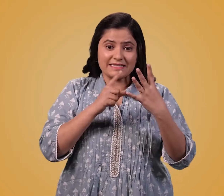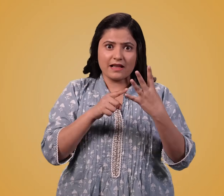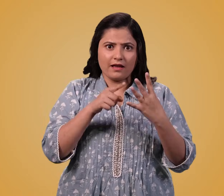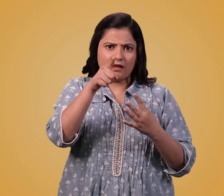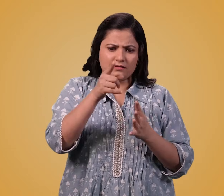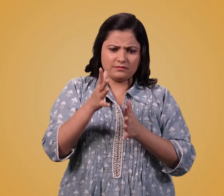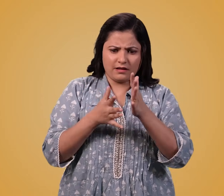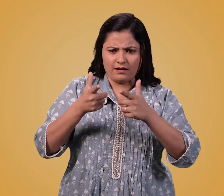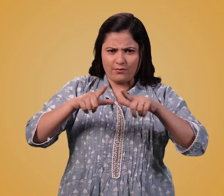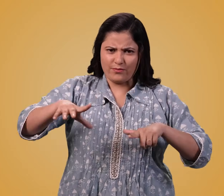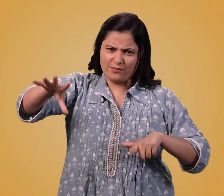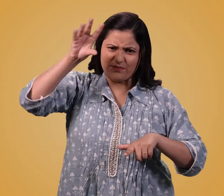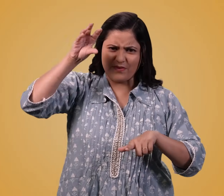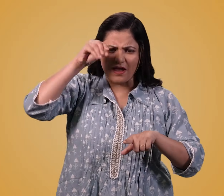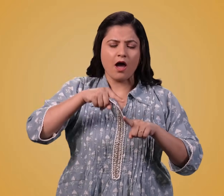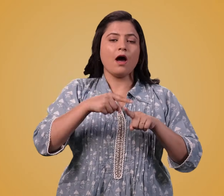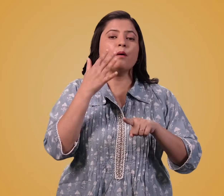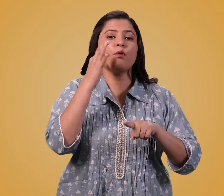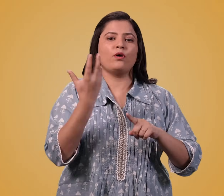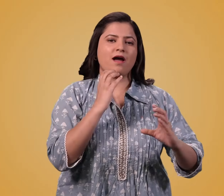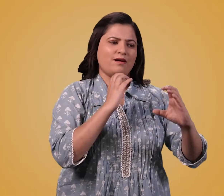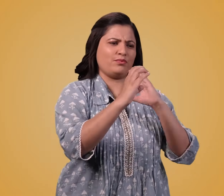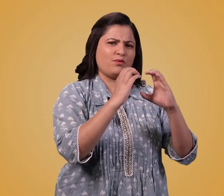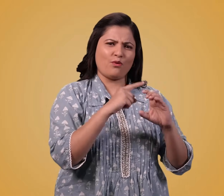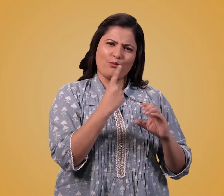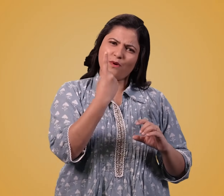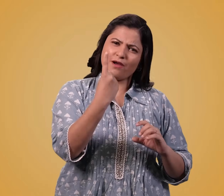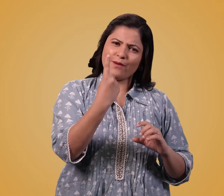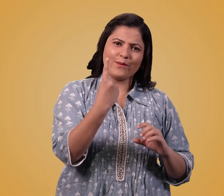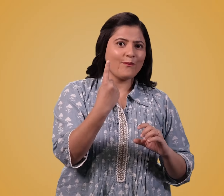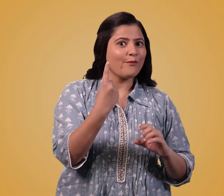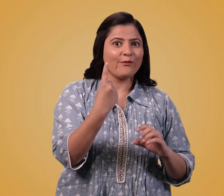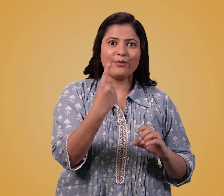4. Sign Language is not only about communication.